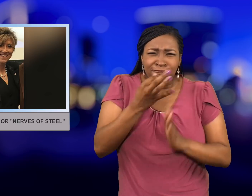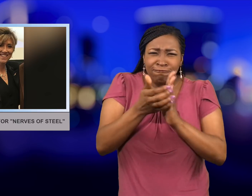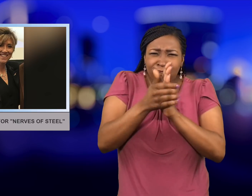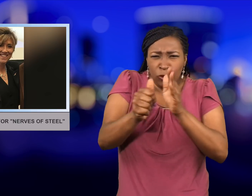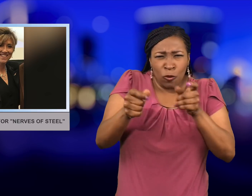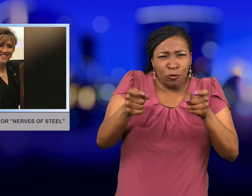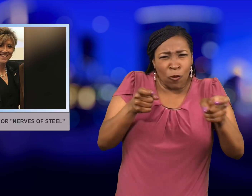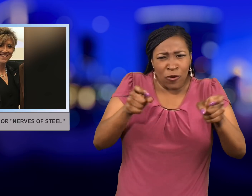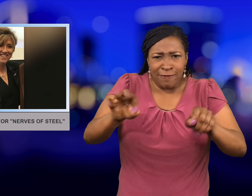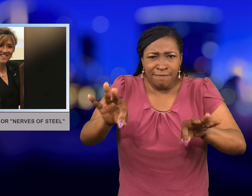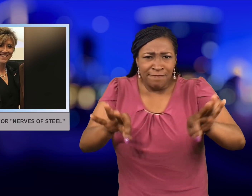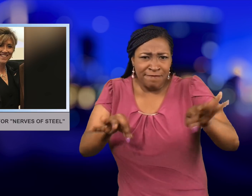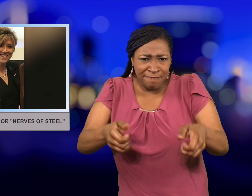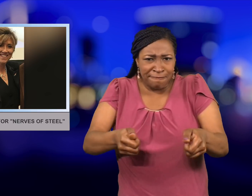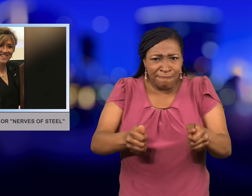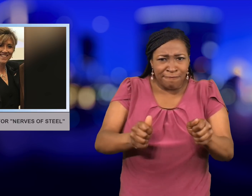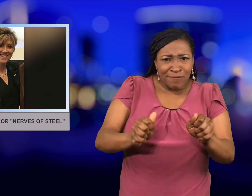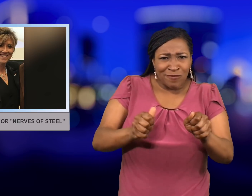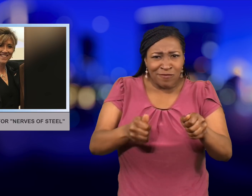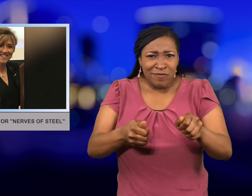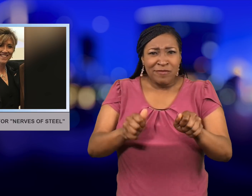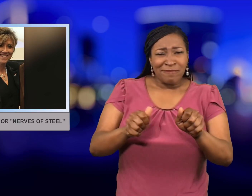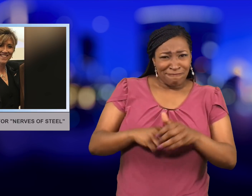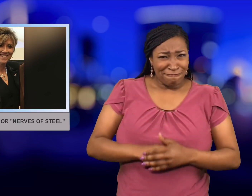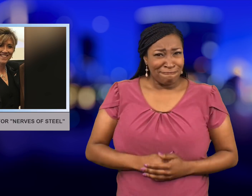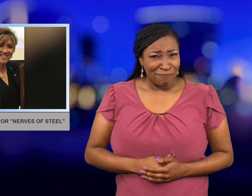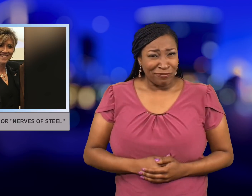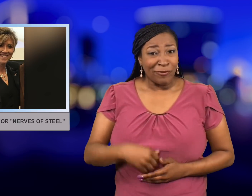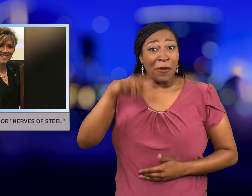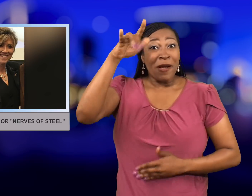superb aviation skills.